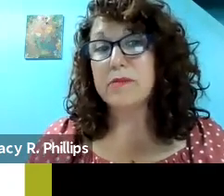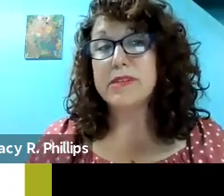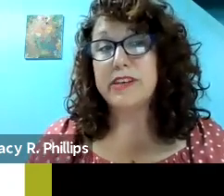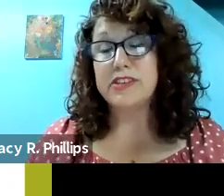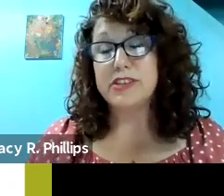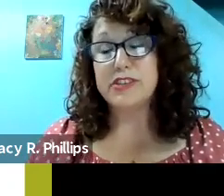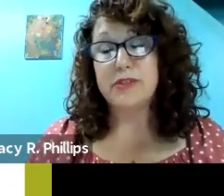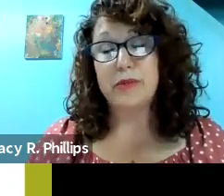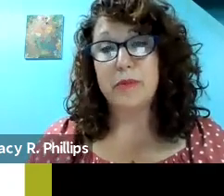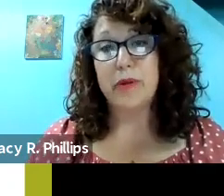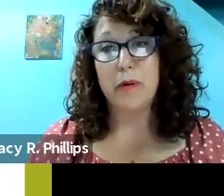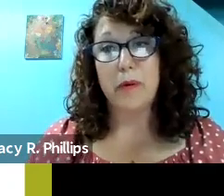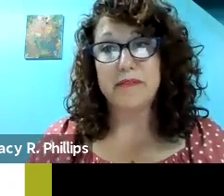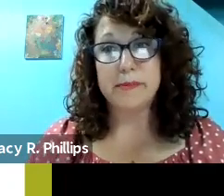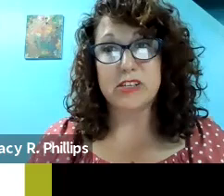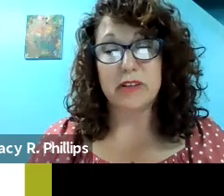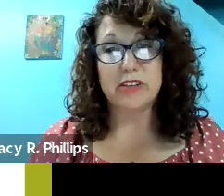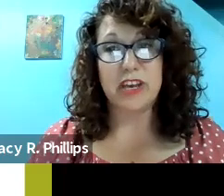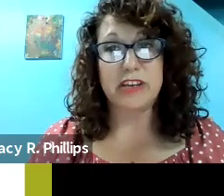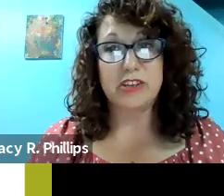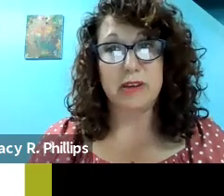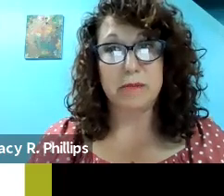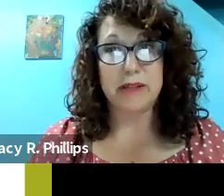recommendations to the Bureau of Special Education in